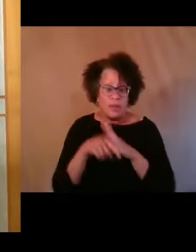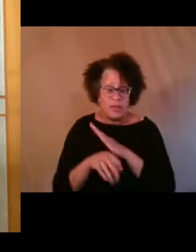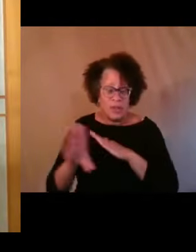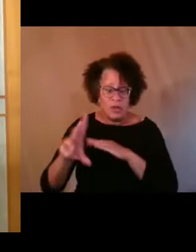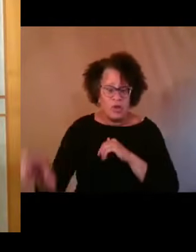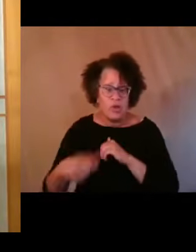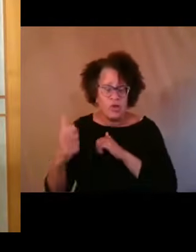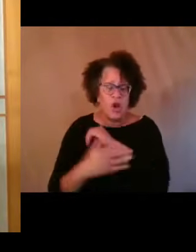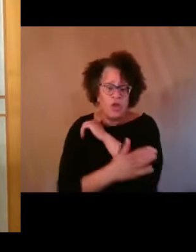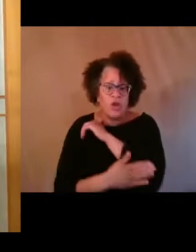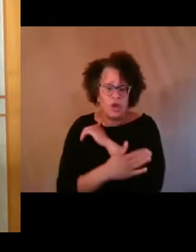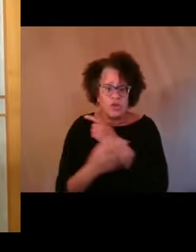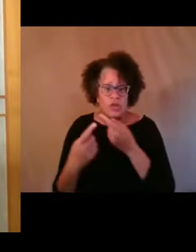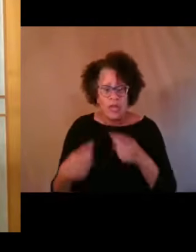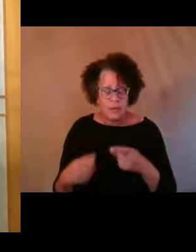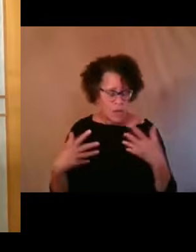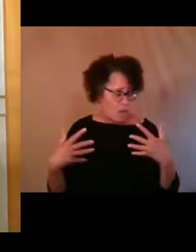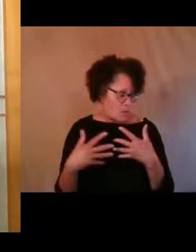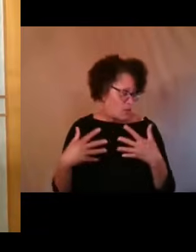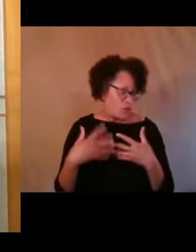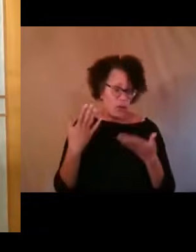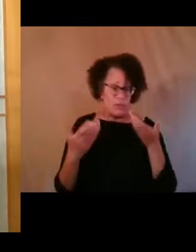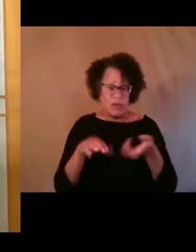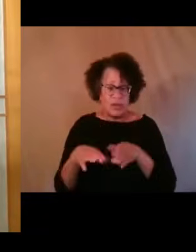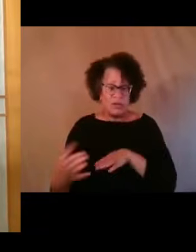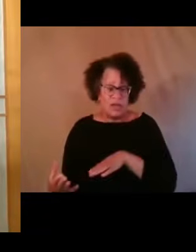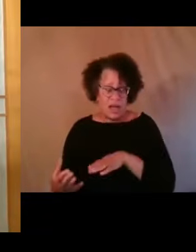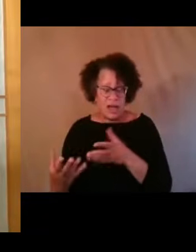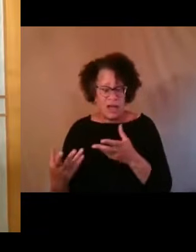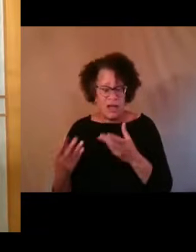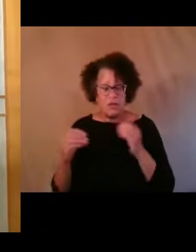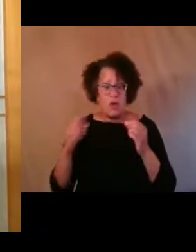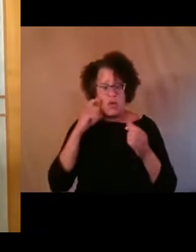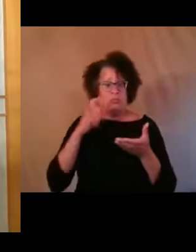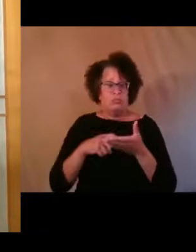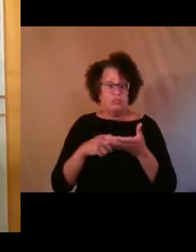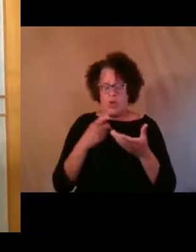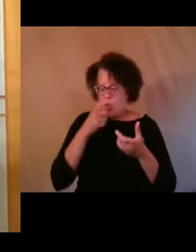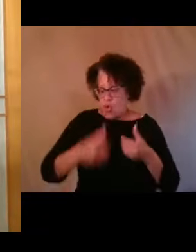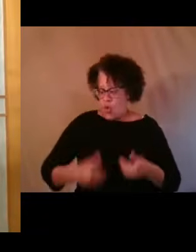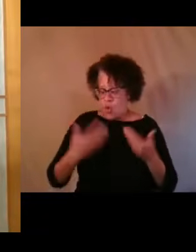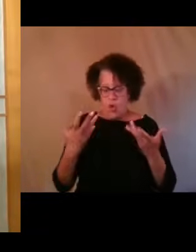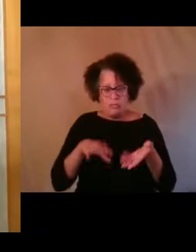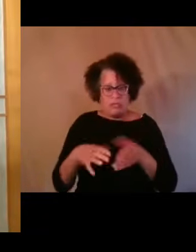We are afraid that we might die in detention and nobody knows about us, that we've been kidnapped